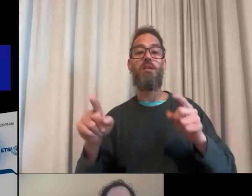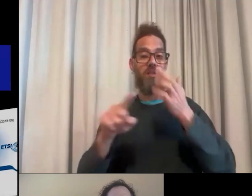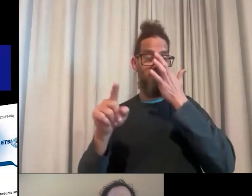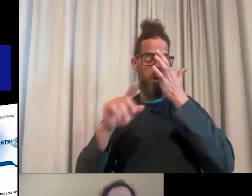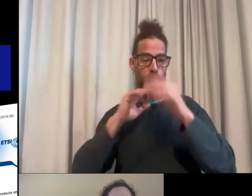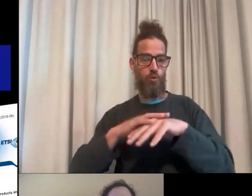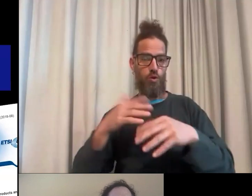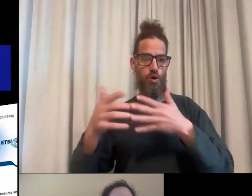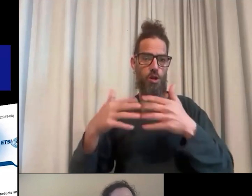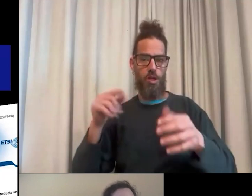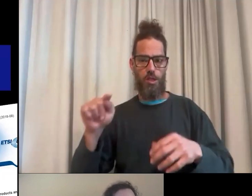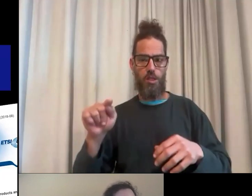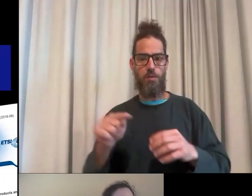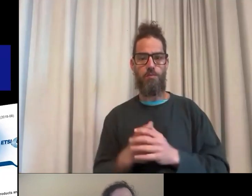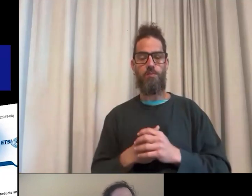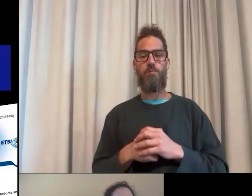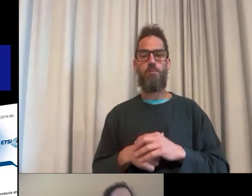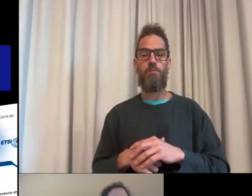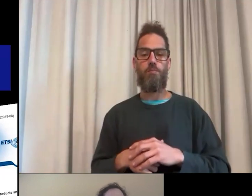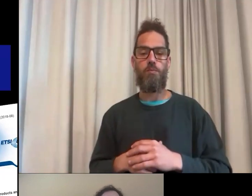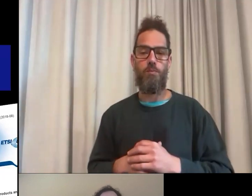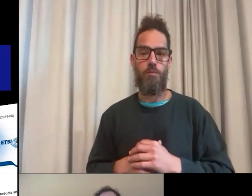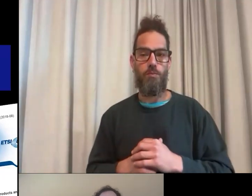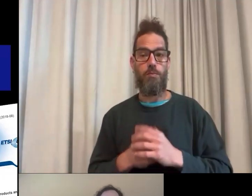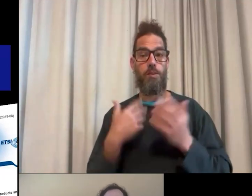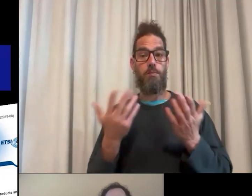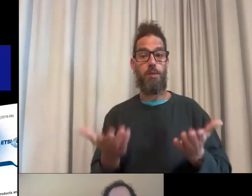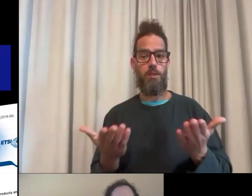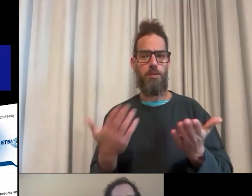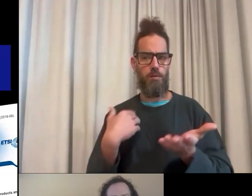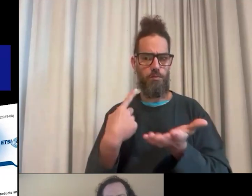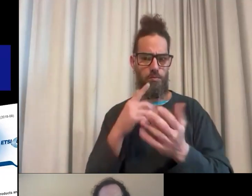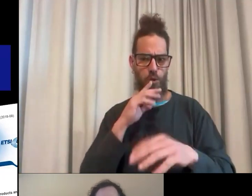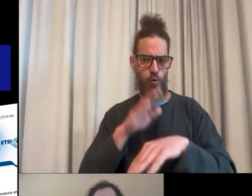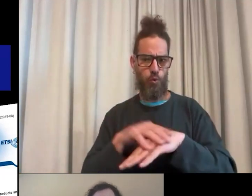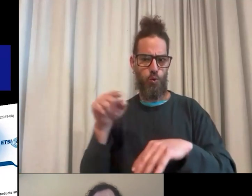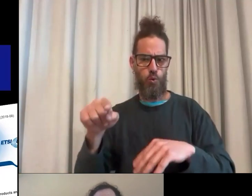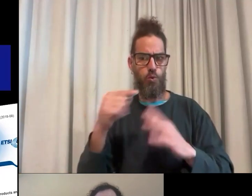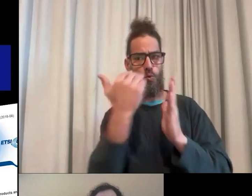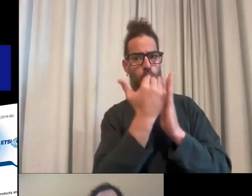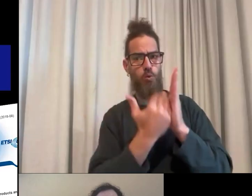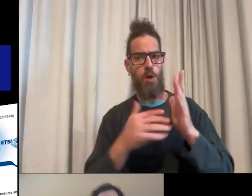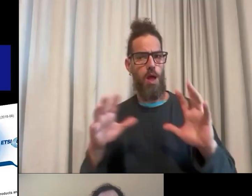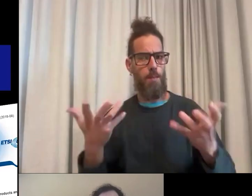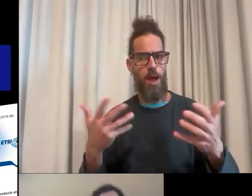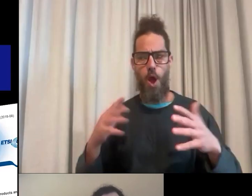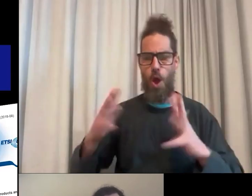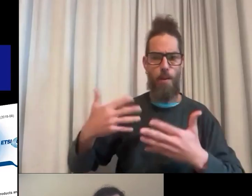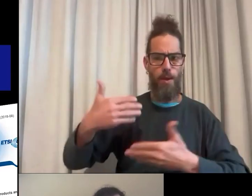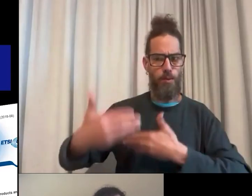Now, there's something else going on Earth, though, that in order for you to come up with your strategic plan, we're going to talk about next steps